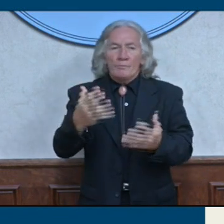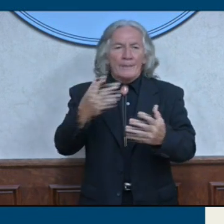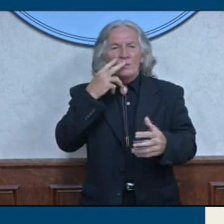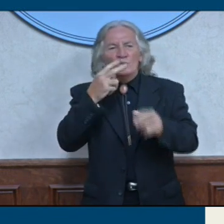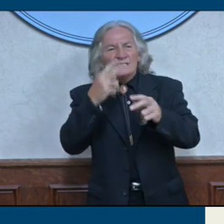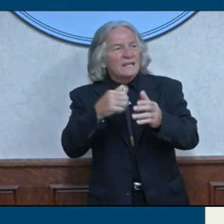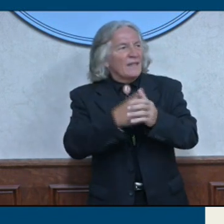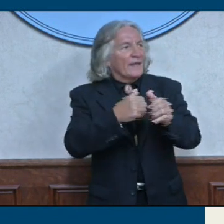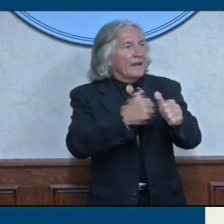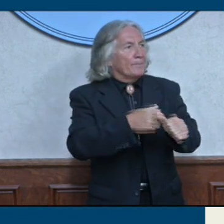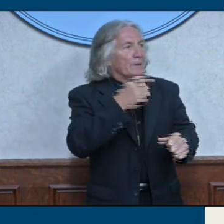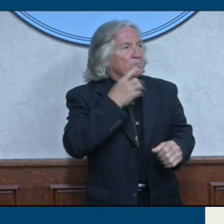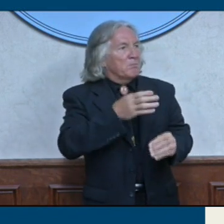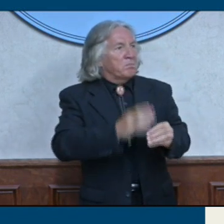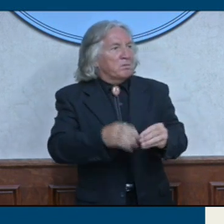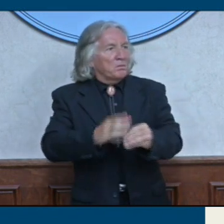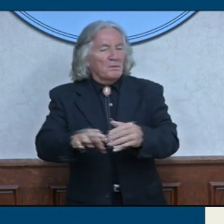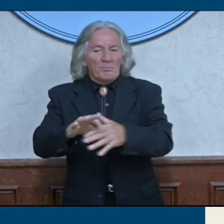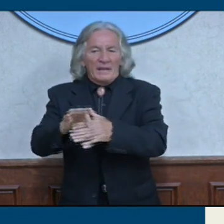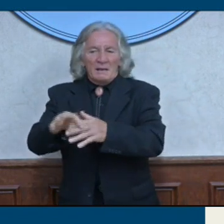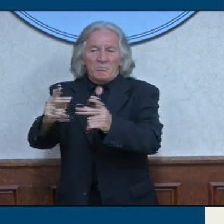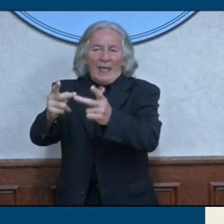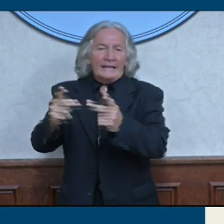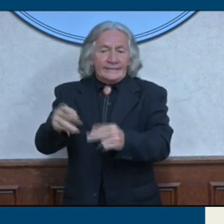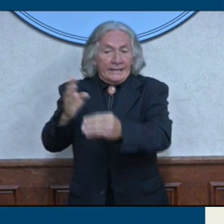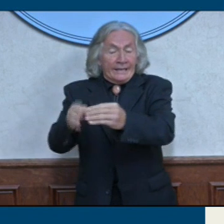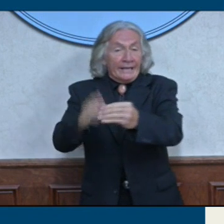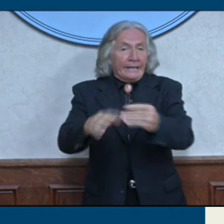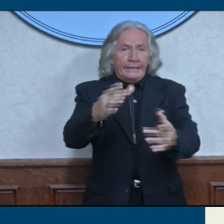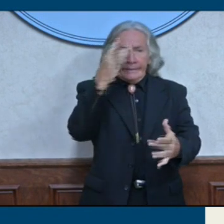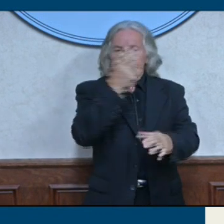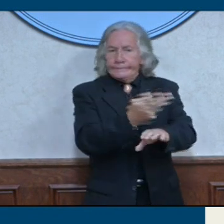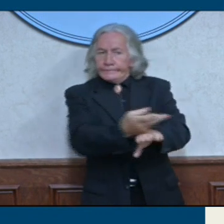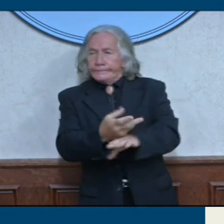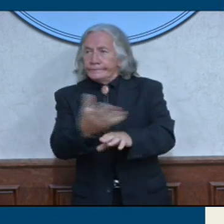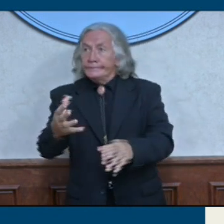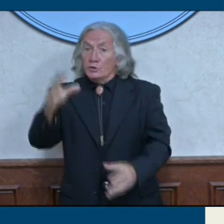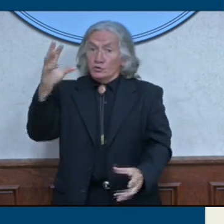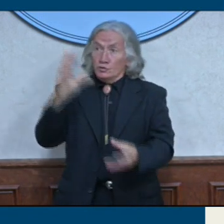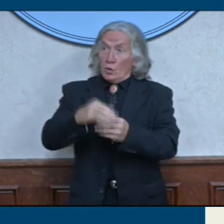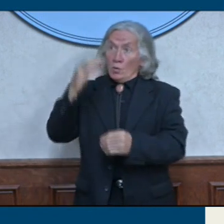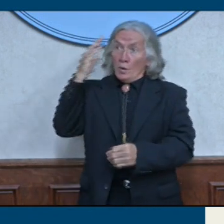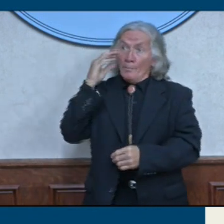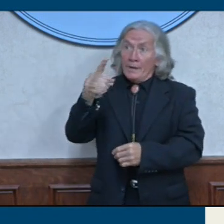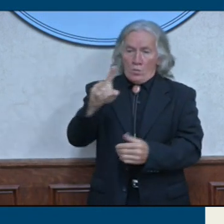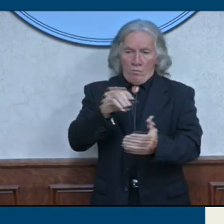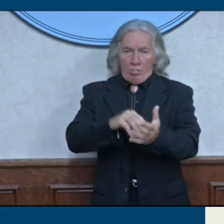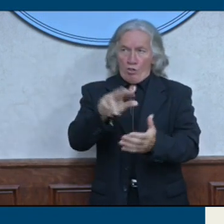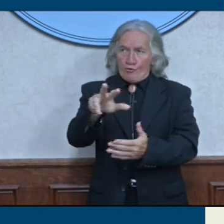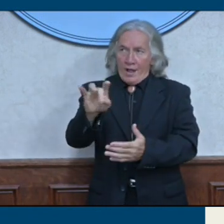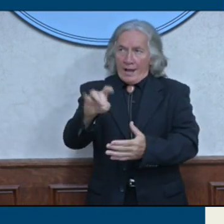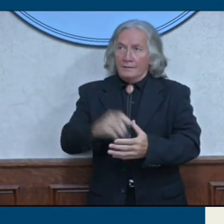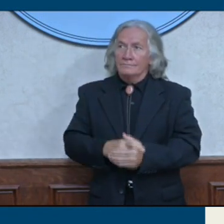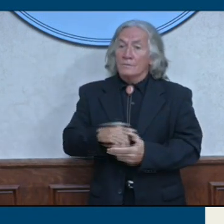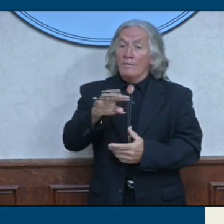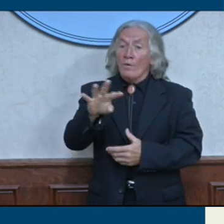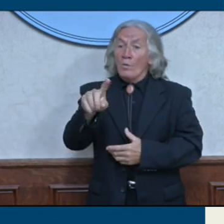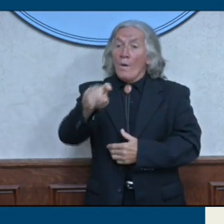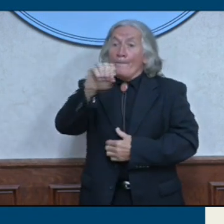THE AMARILLO. THIS IS WHERE WE HAD SOME ISSUES WITH OUR MEAT PACKING PLANTS UP THERE RECENTLY IT WAS WHAT YOU MIGHT CALL A HOT SPOT AT ONE TIME